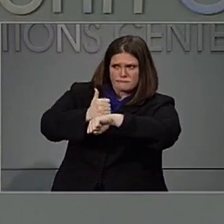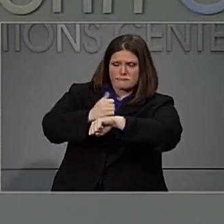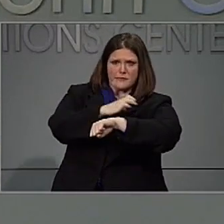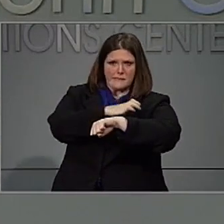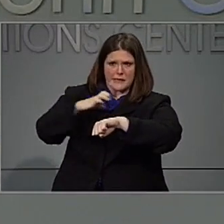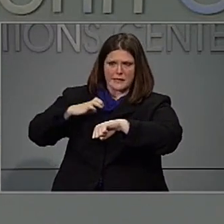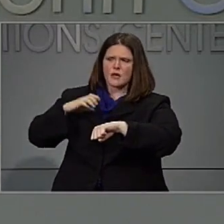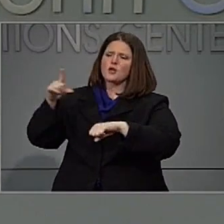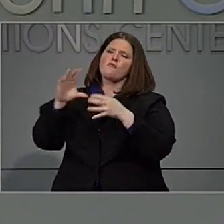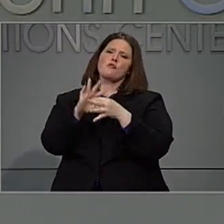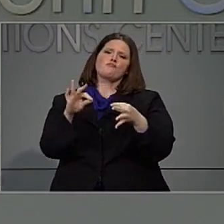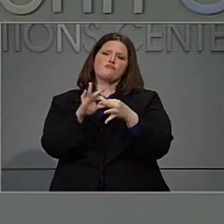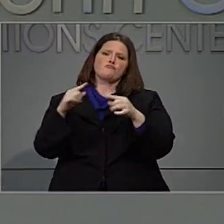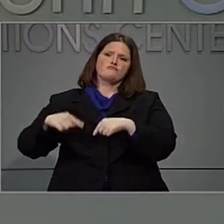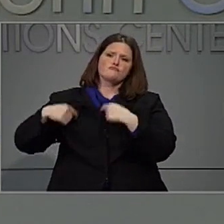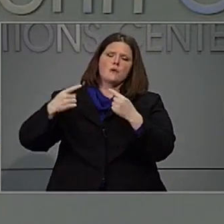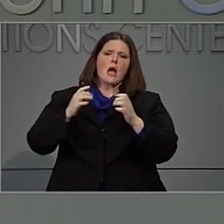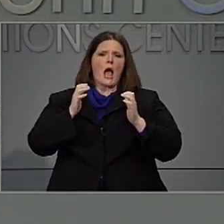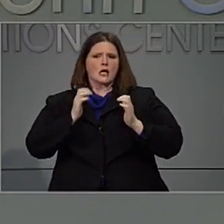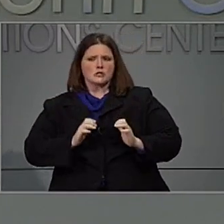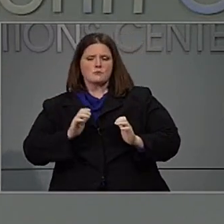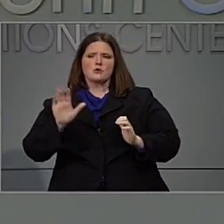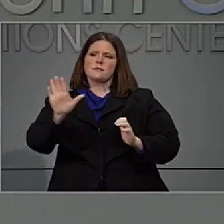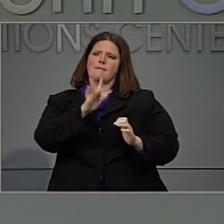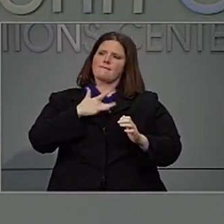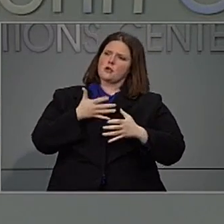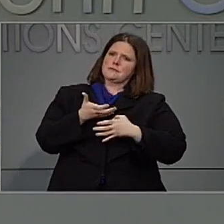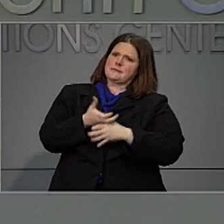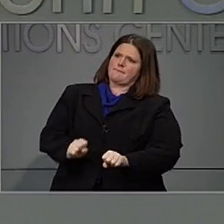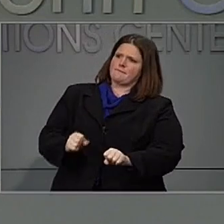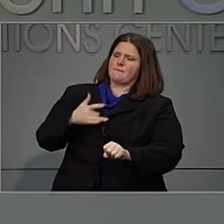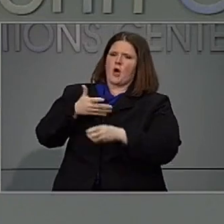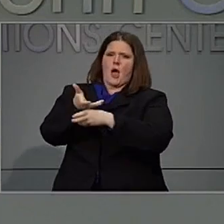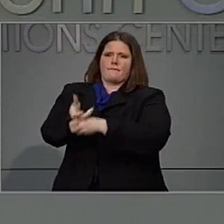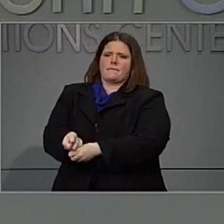FORCE THAT WILL BE RESPONSIBLE FOR ENFORCING THE PROTOCOLS YOU LAID OUT IN YOUR EXECUTIVE